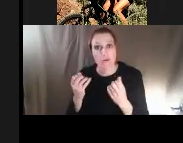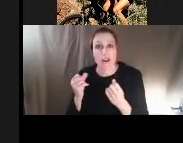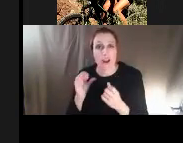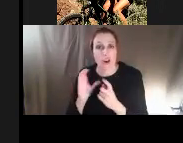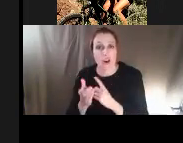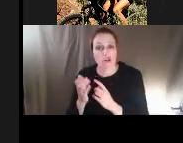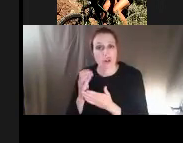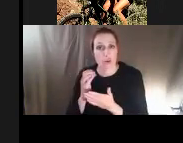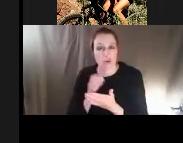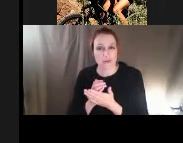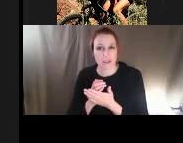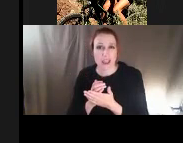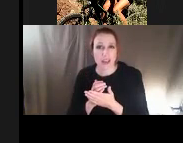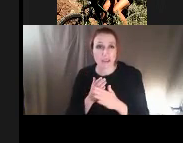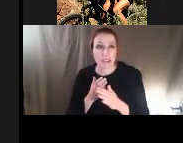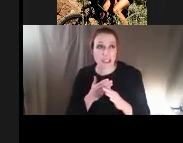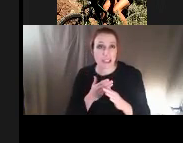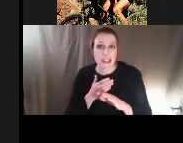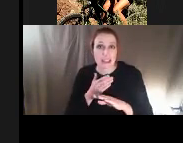I would have absolutely labeled myself.